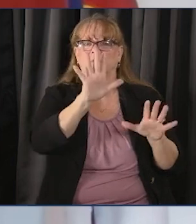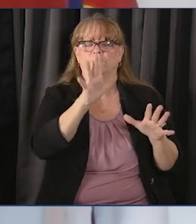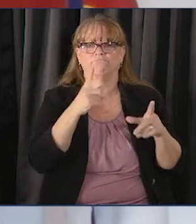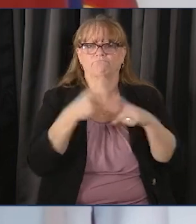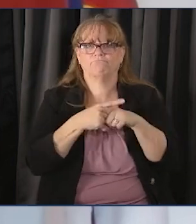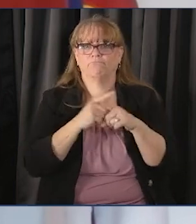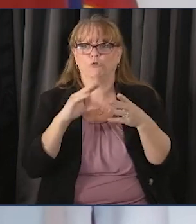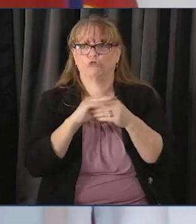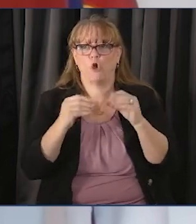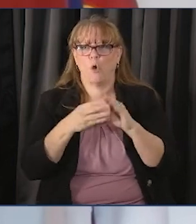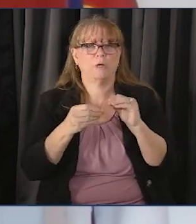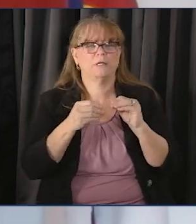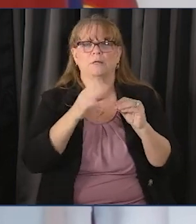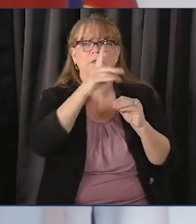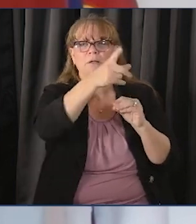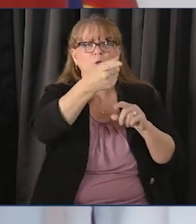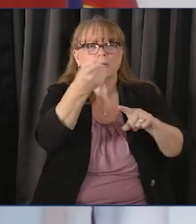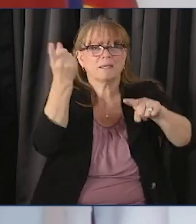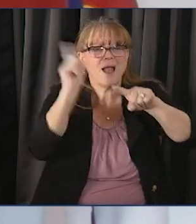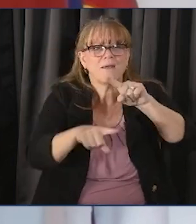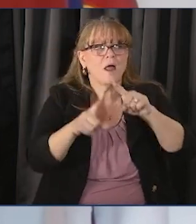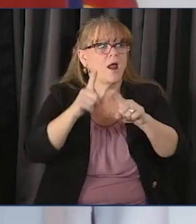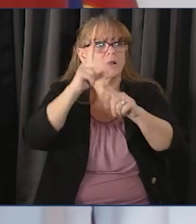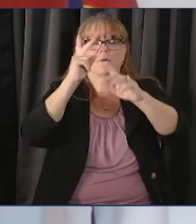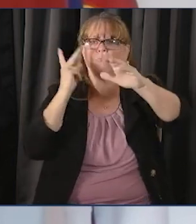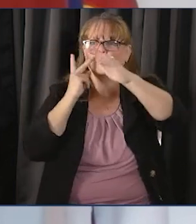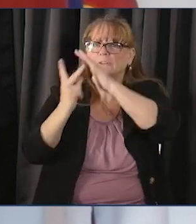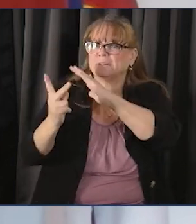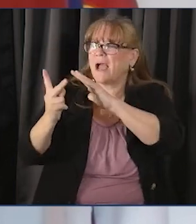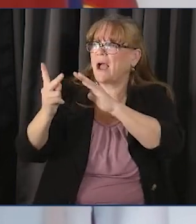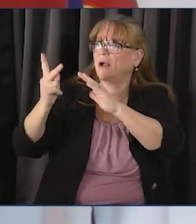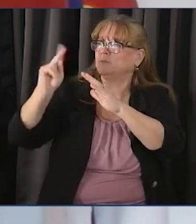being distributed to less populated areas are getting their fair share?